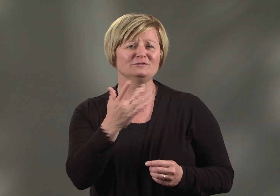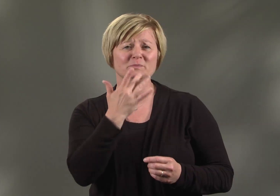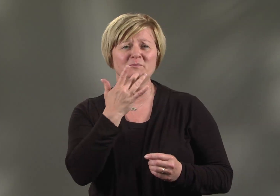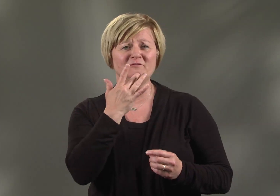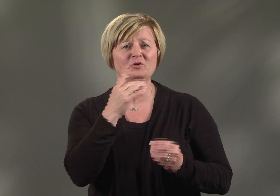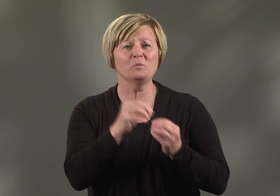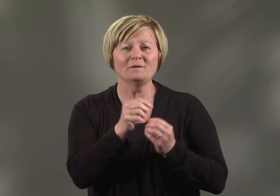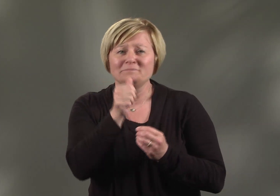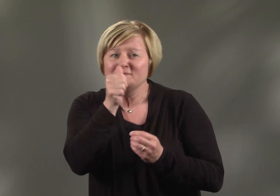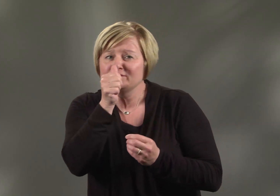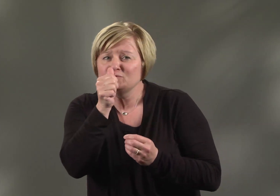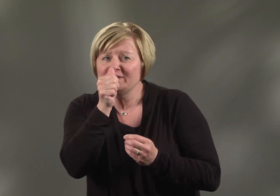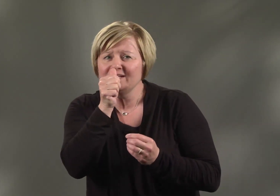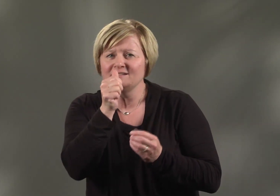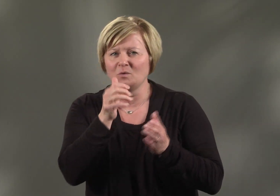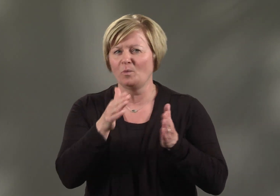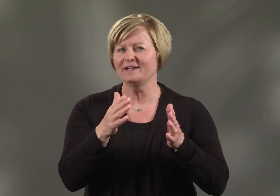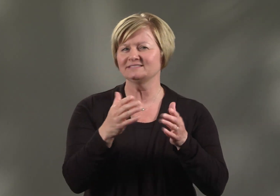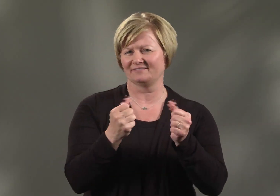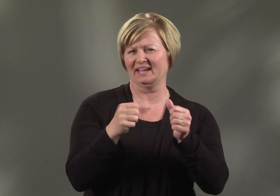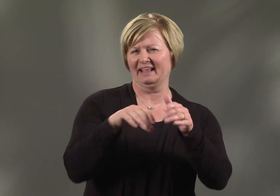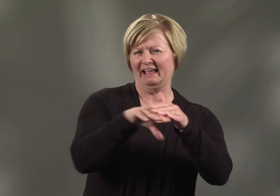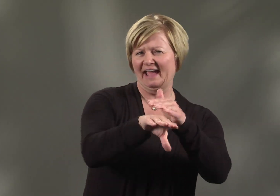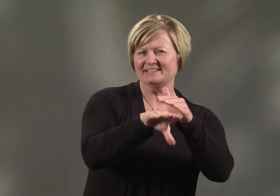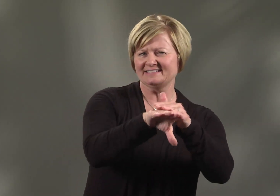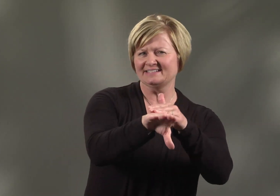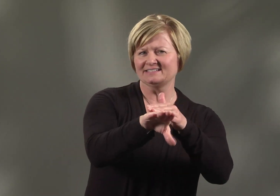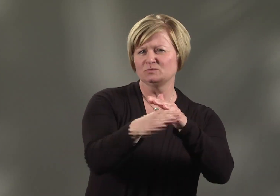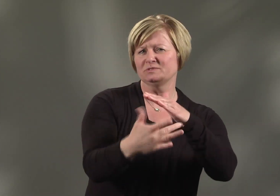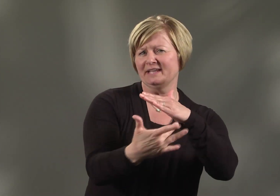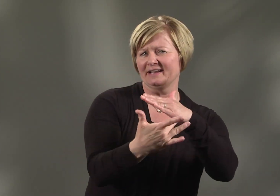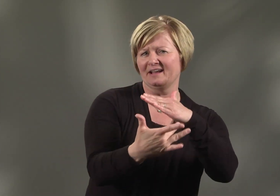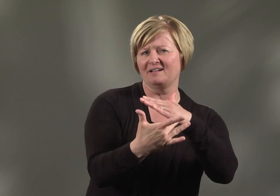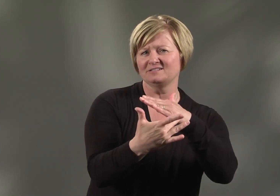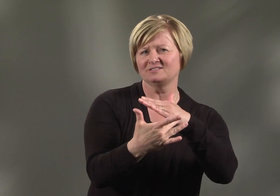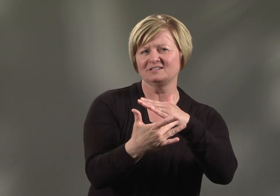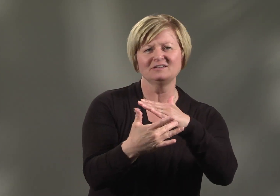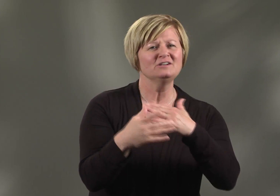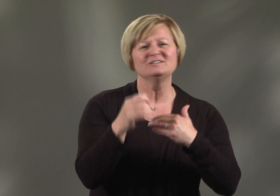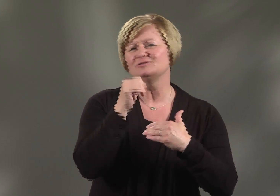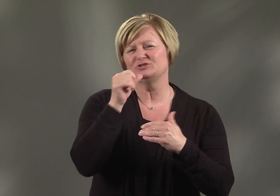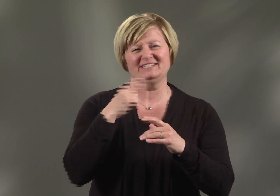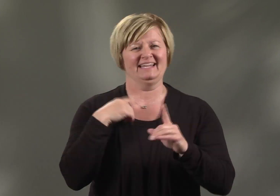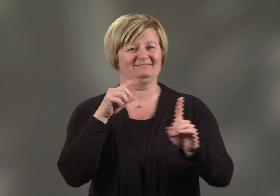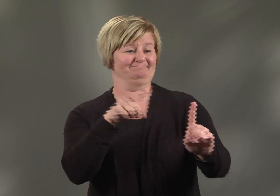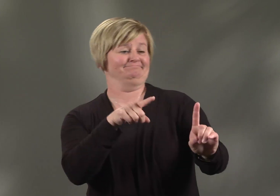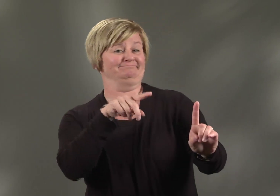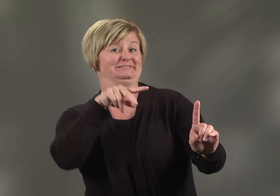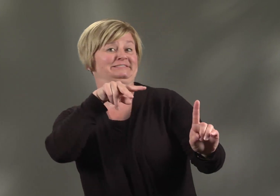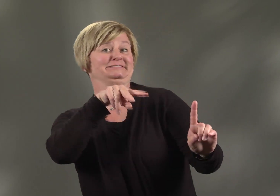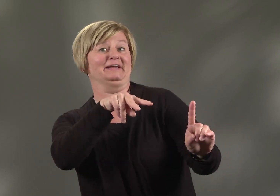and therefore, she preferred more discreet ways of getting access with technology so she did not stand out.